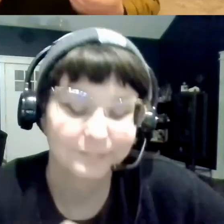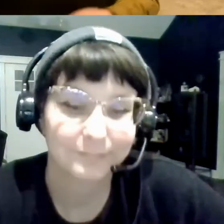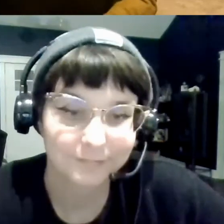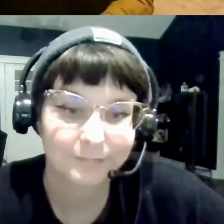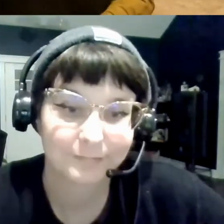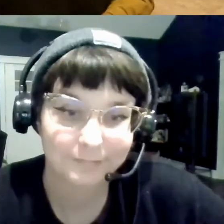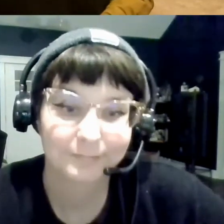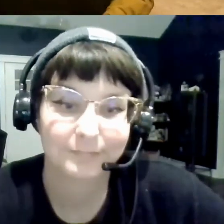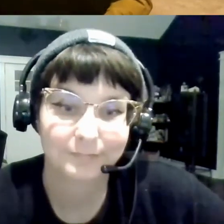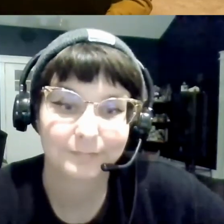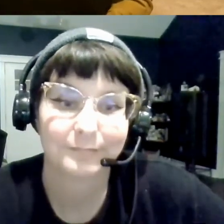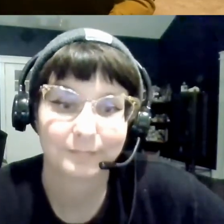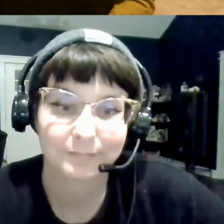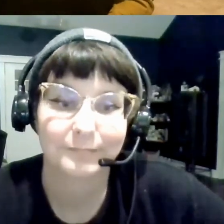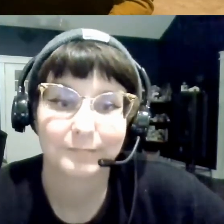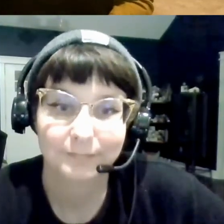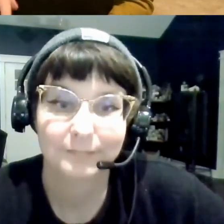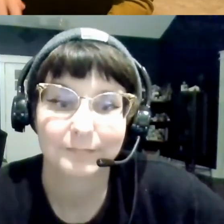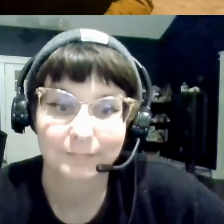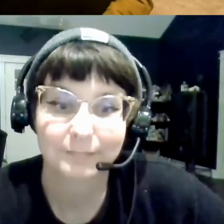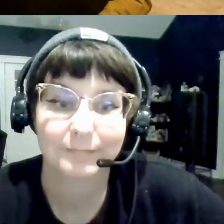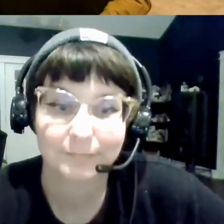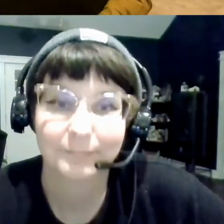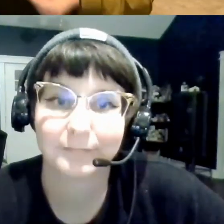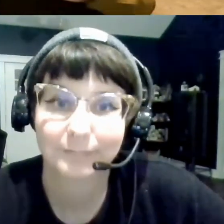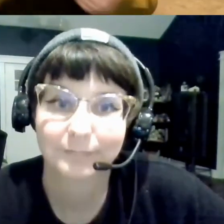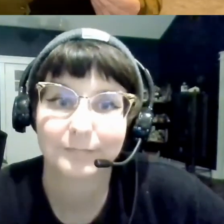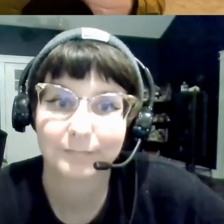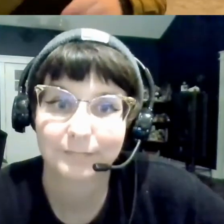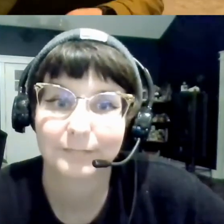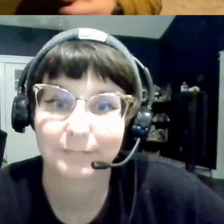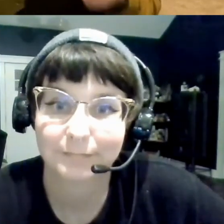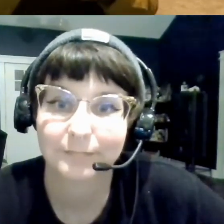and we will get those questions passed along and get answers back to you.